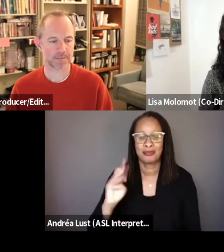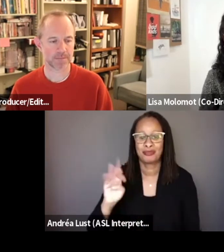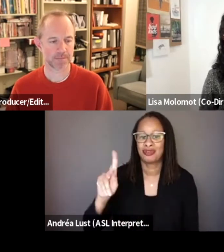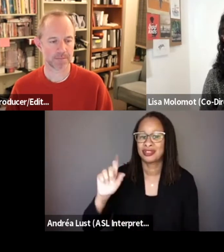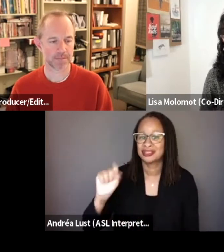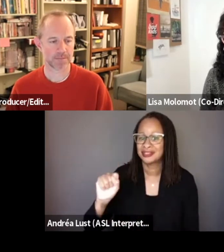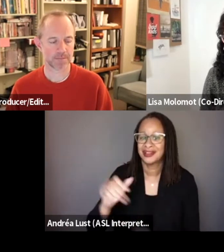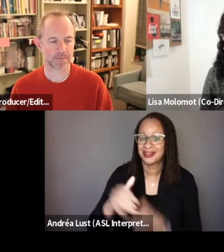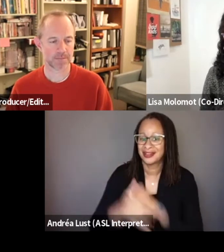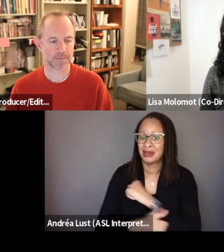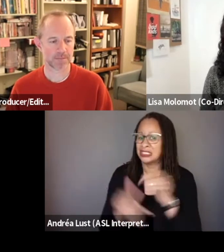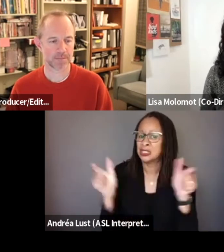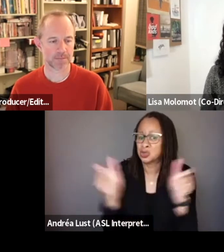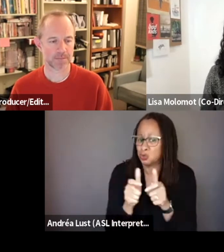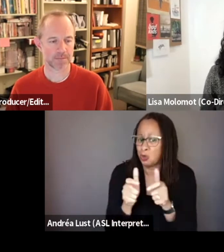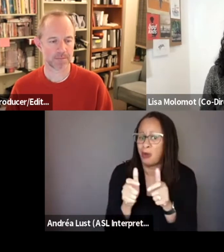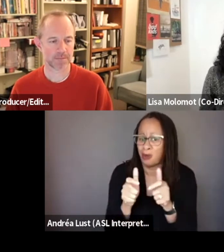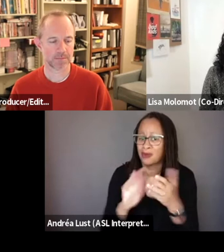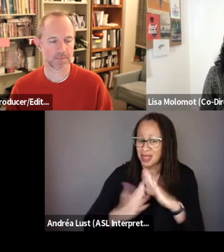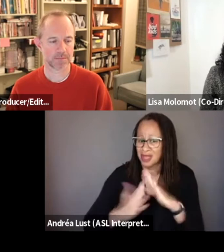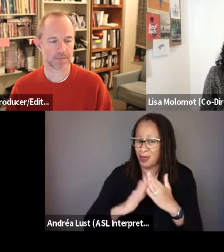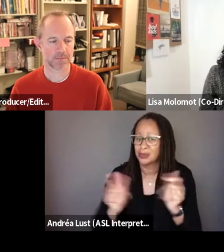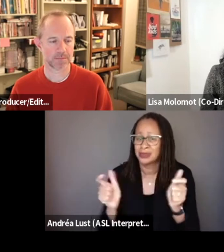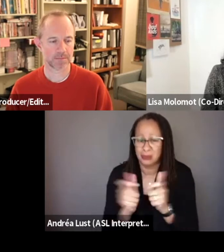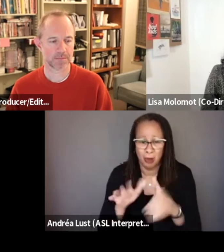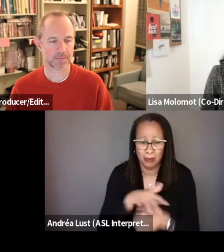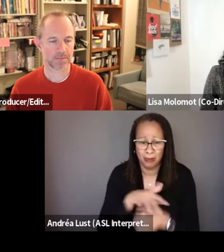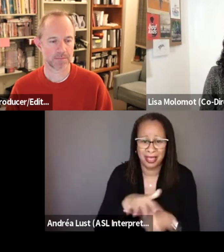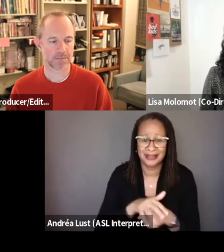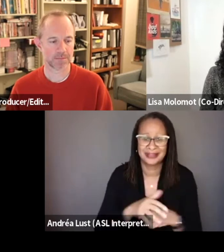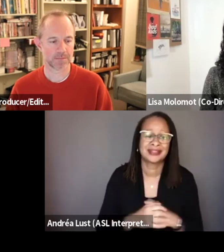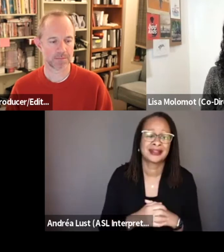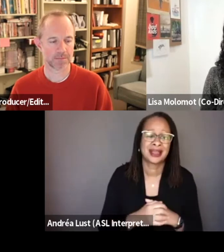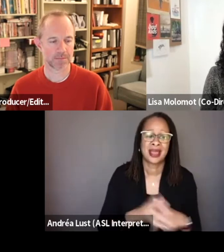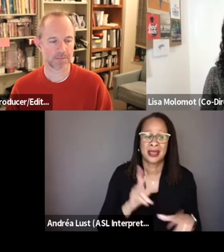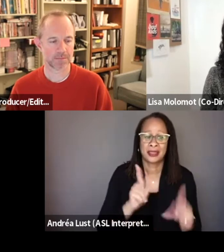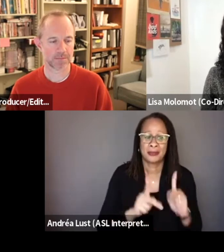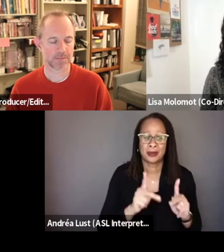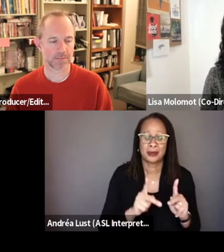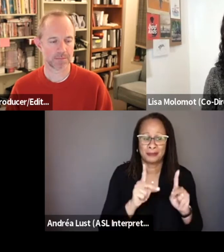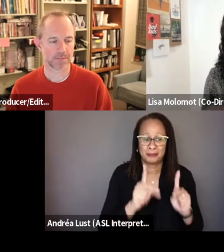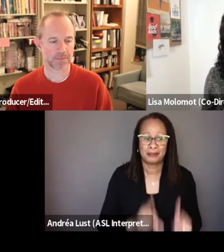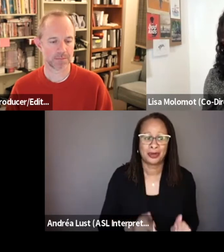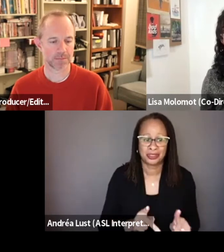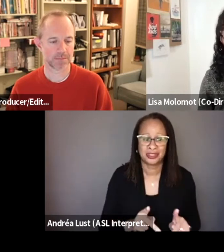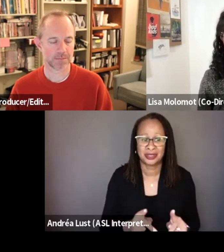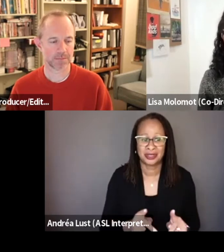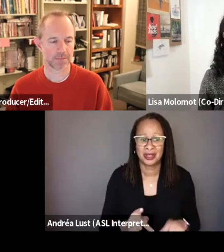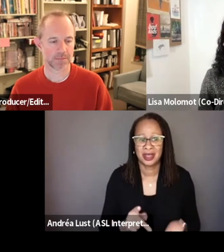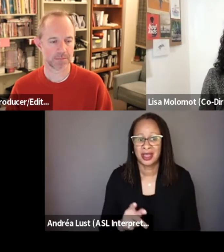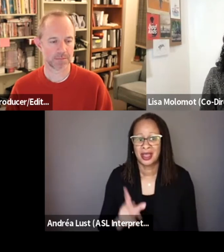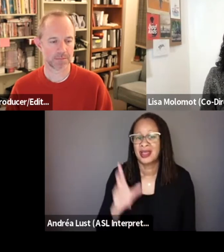And the person that used to work at the Dairy Queen, maybe on the next trip was working at the gas station